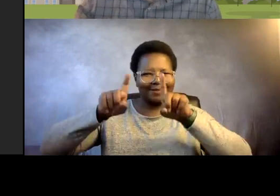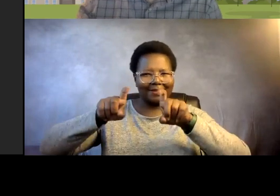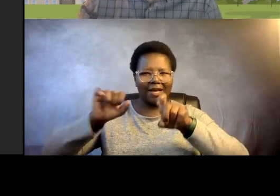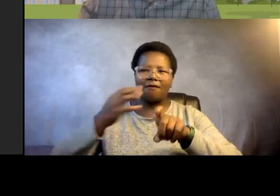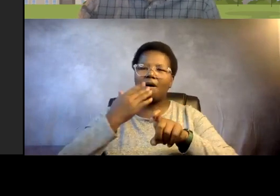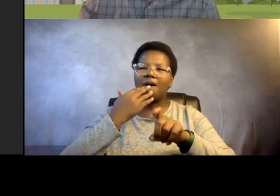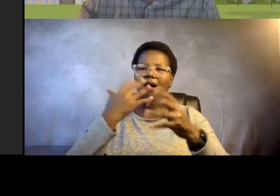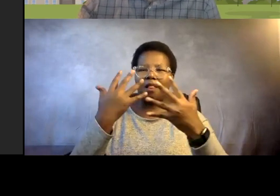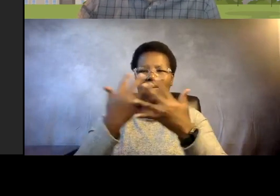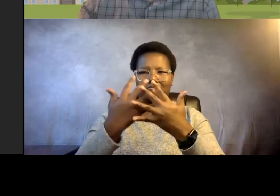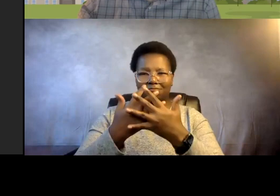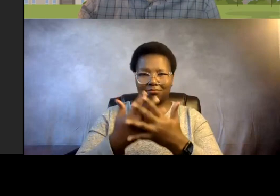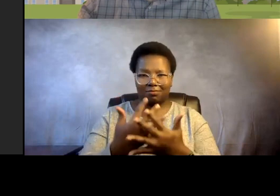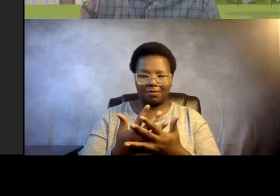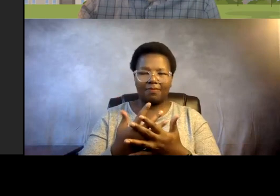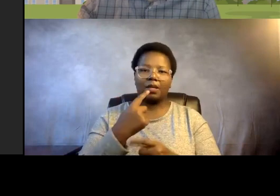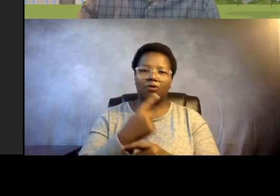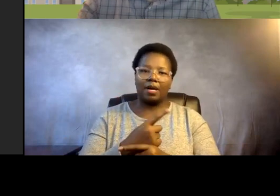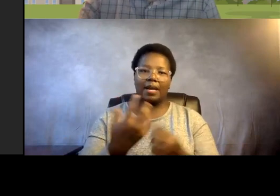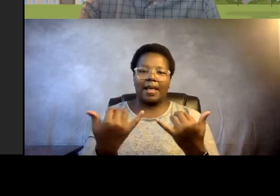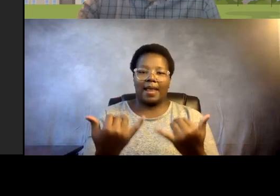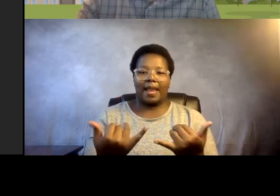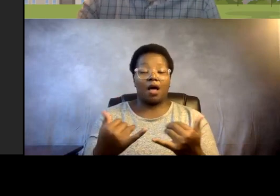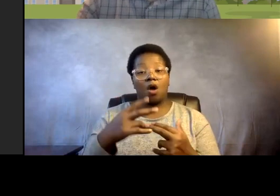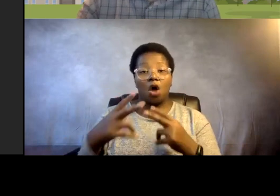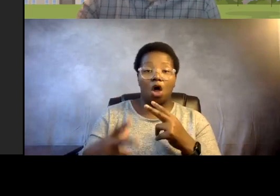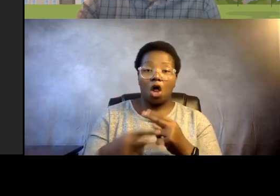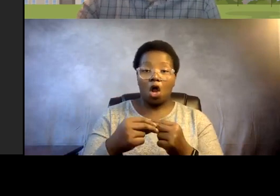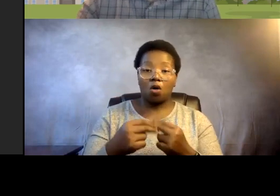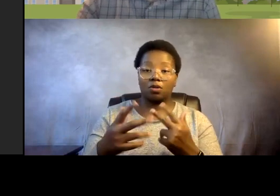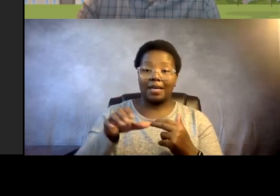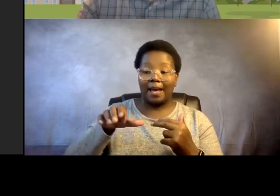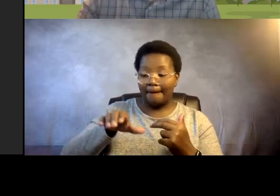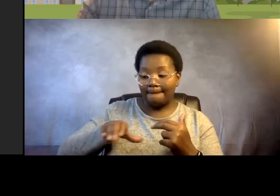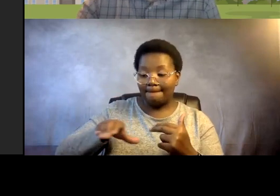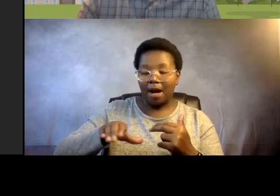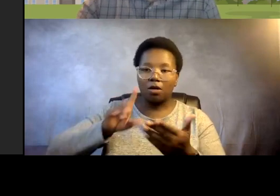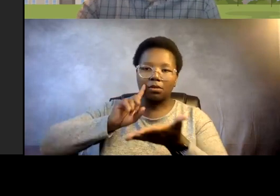because it's faster, including a mouse inspector that gives you information and some very powerful